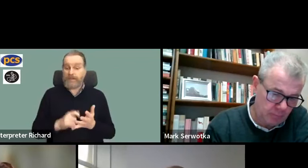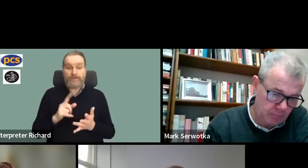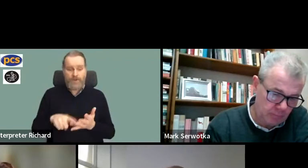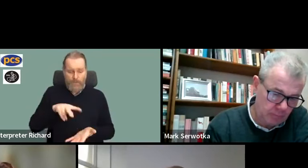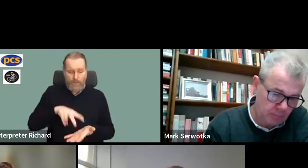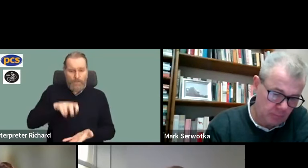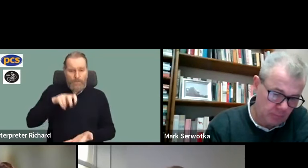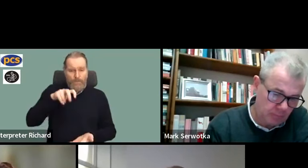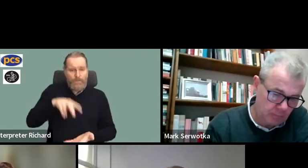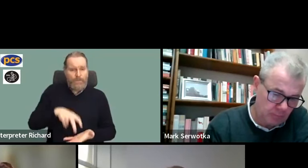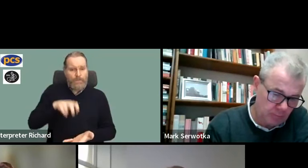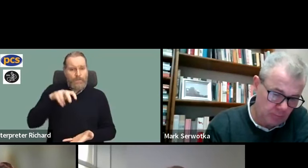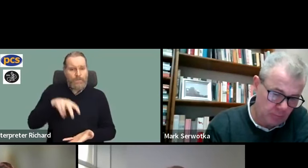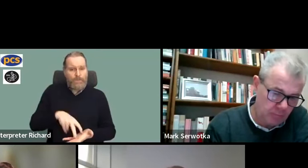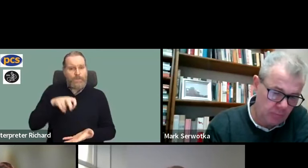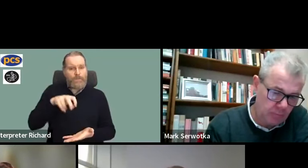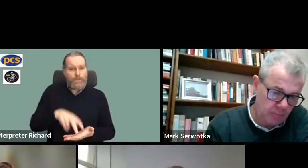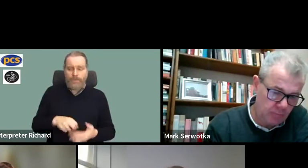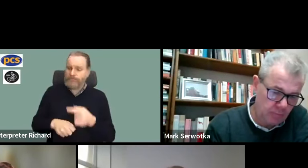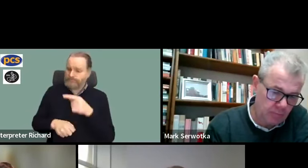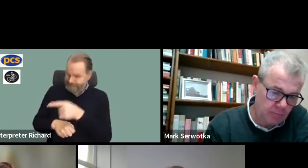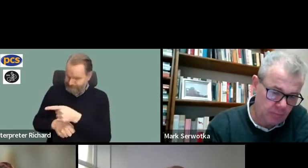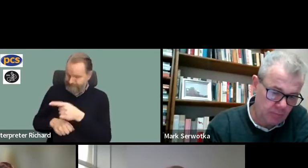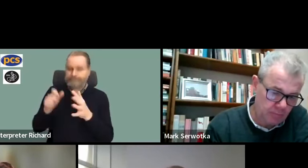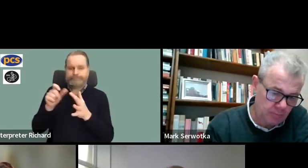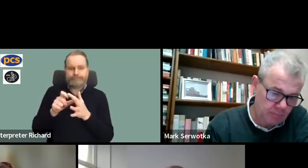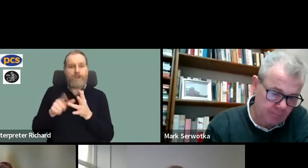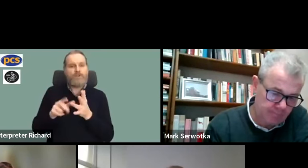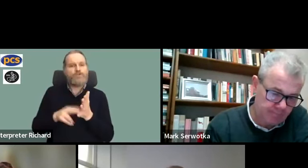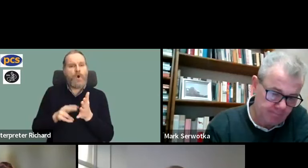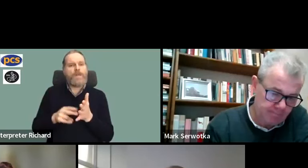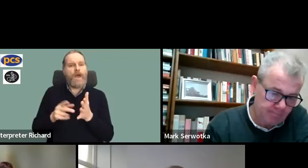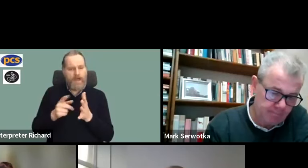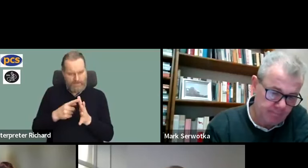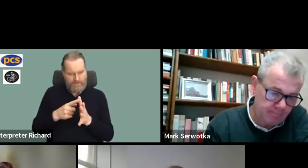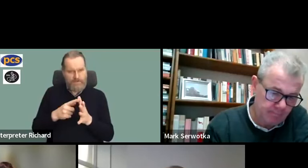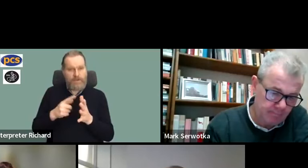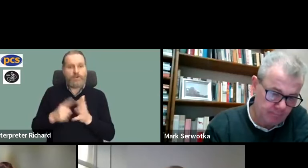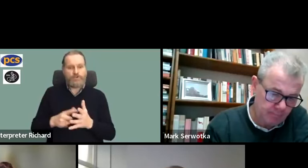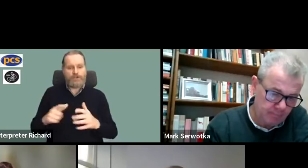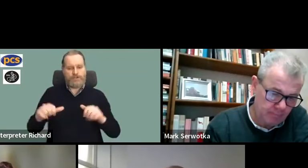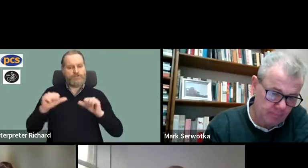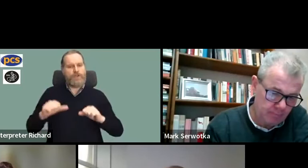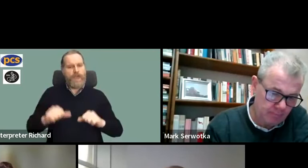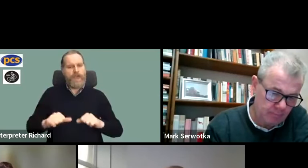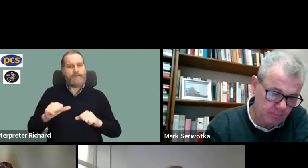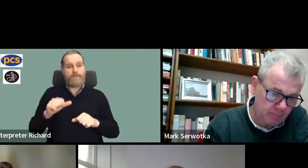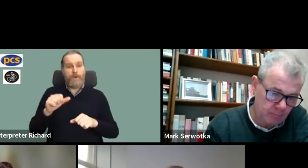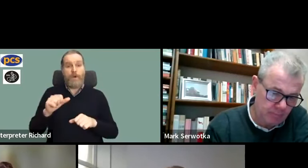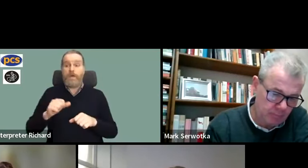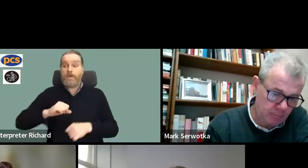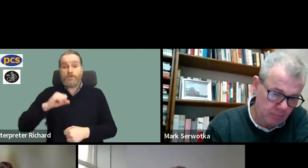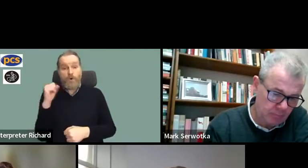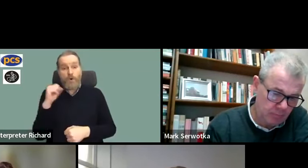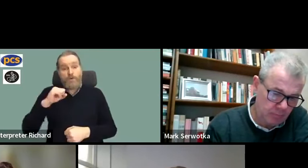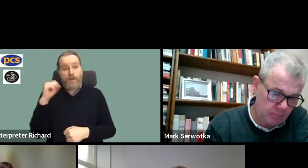okay, so let's get started really , delighted delighted that join us tonight. Is Donna nna right onna right Donna is the a right don as the branch chair of a right don, as the branch chair